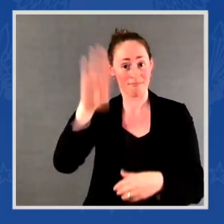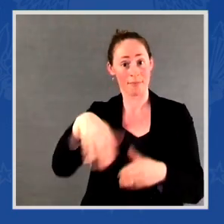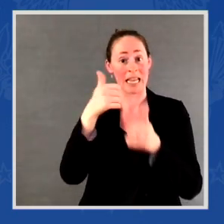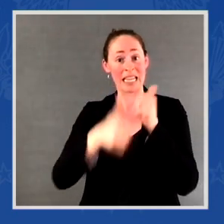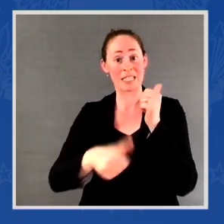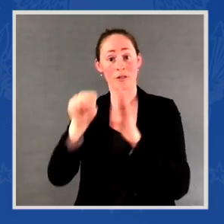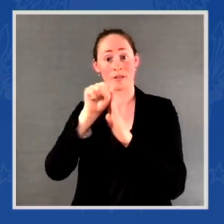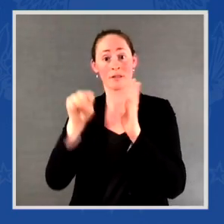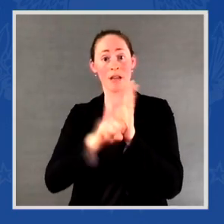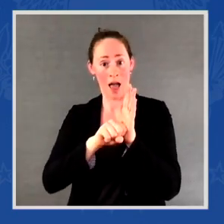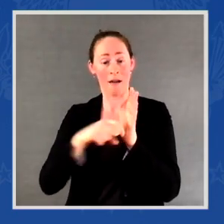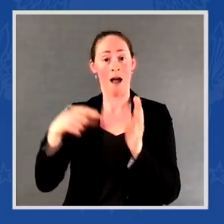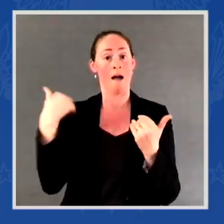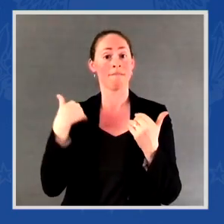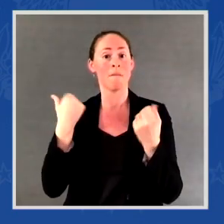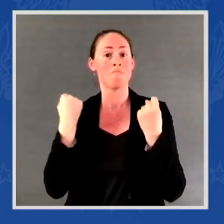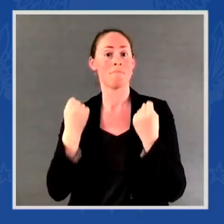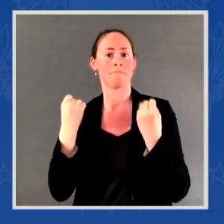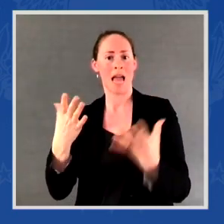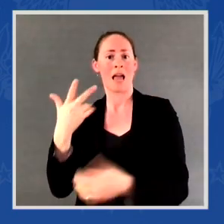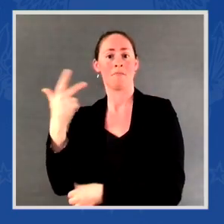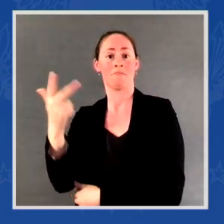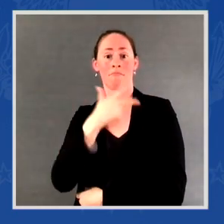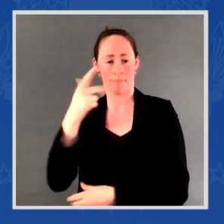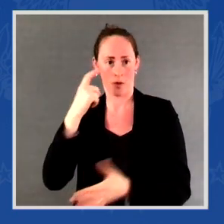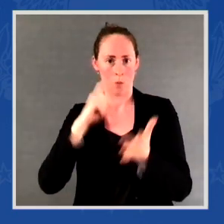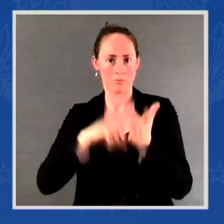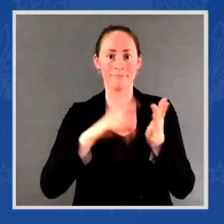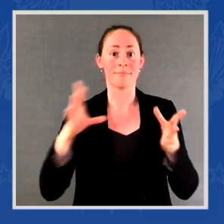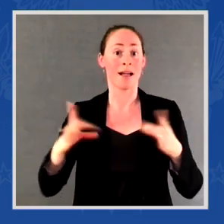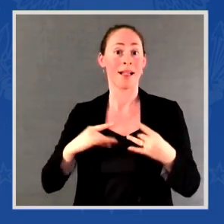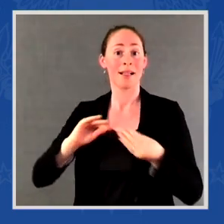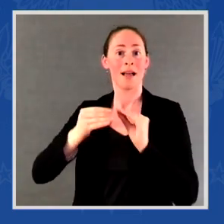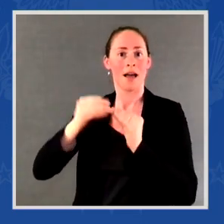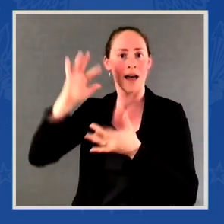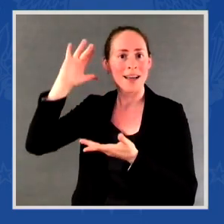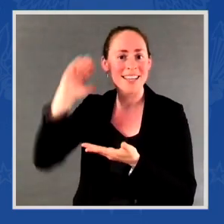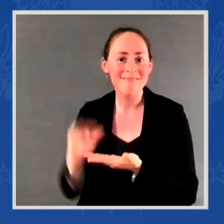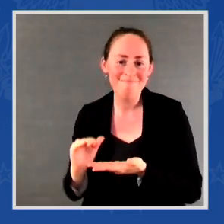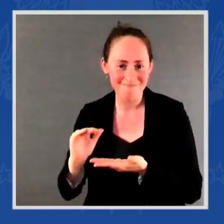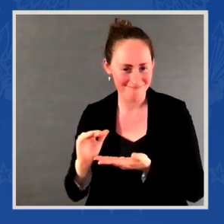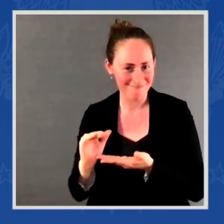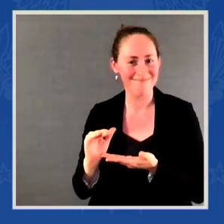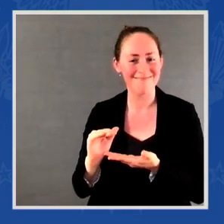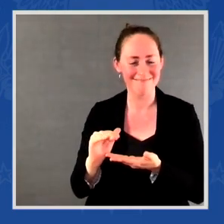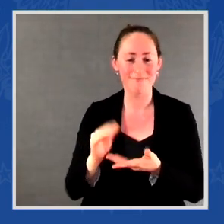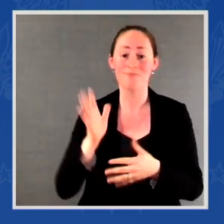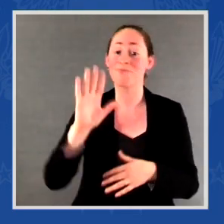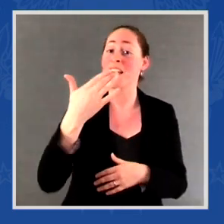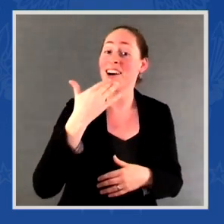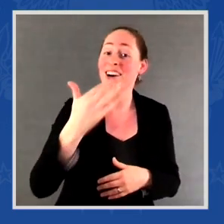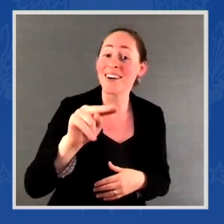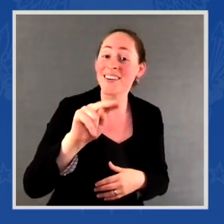All of this is great news. But here's the deal: For all the progress we've made as a country, hospitalizations